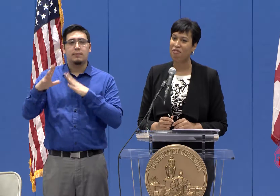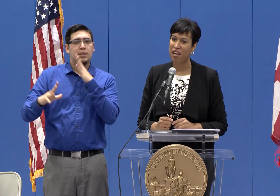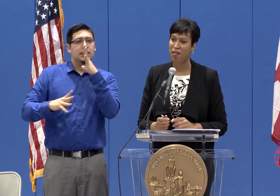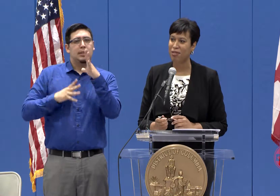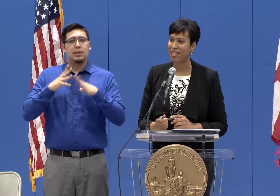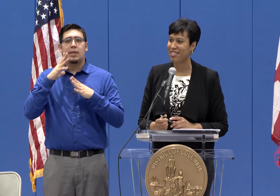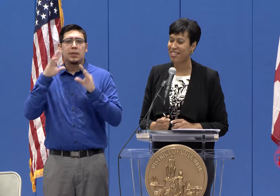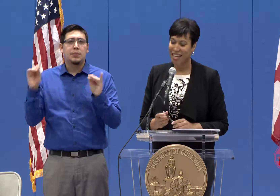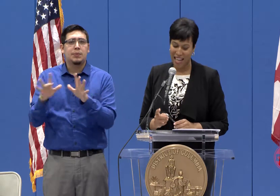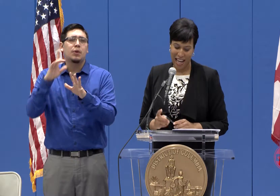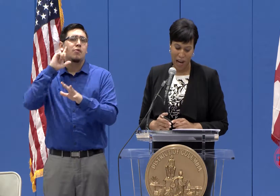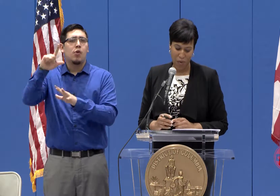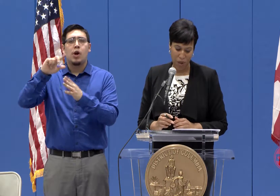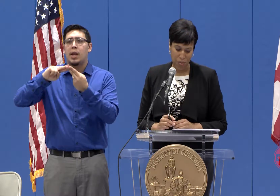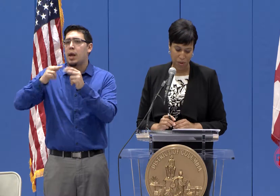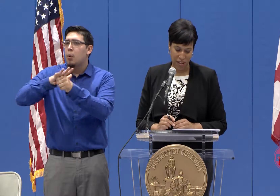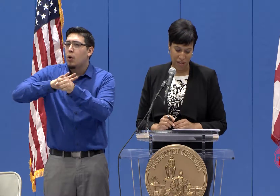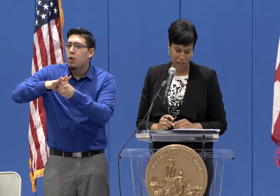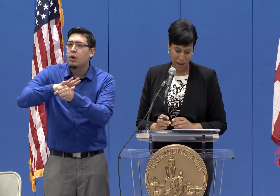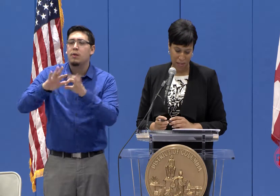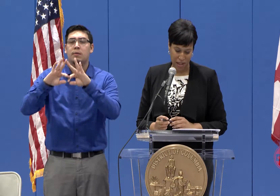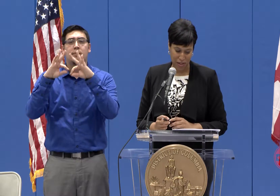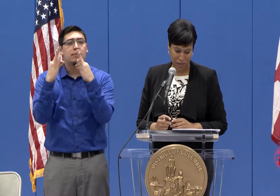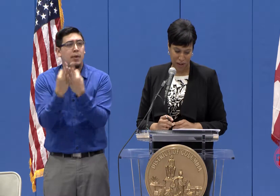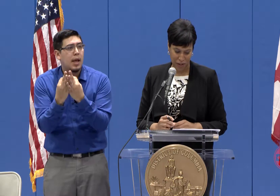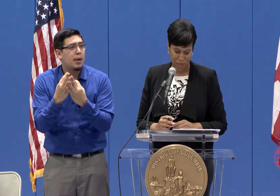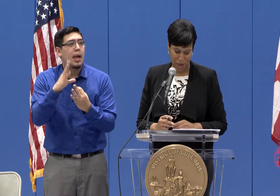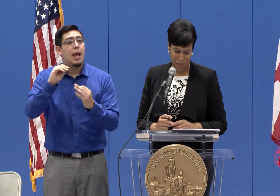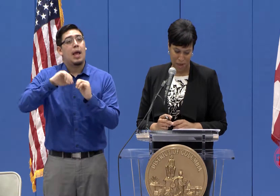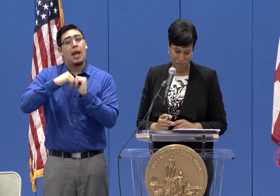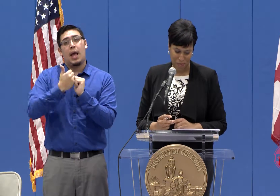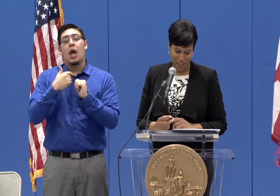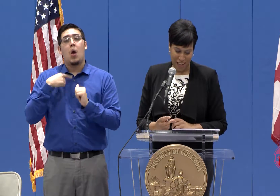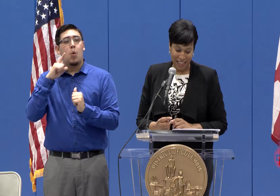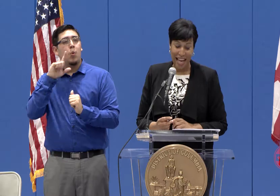FAMILIES AND HOW WE WILL LIVE UP TO OUR COMMITMENT.